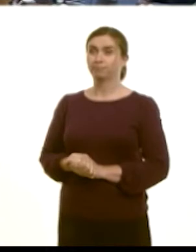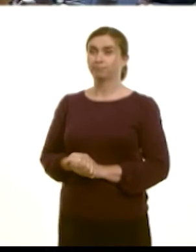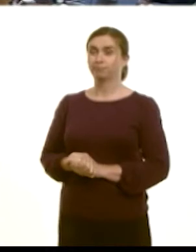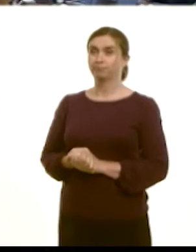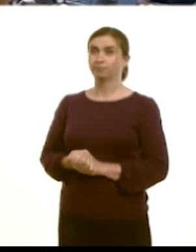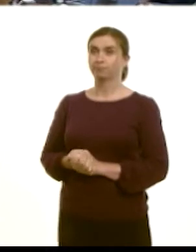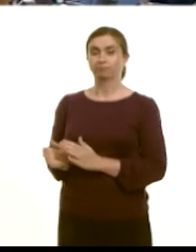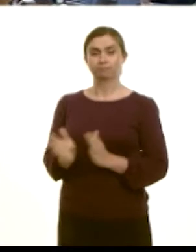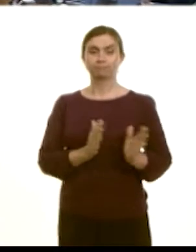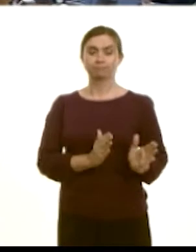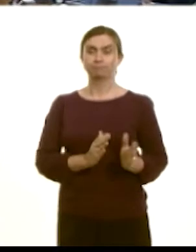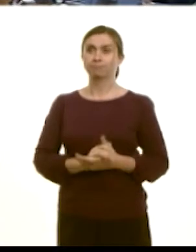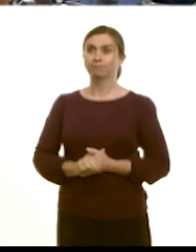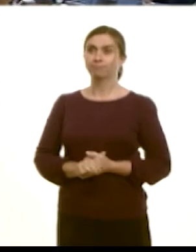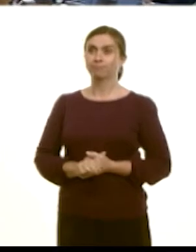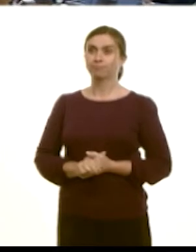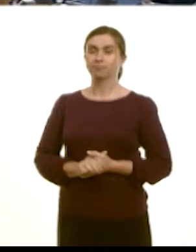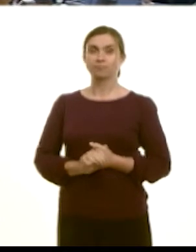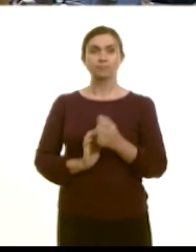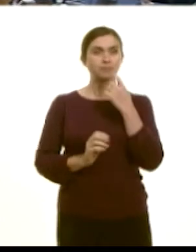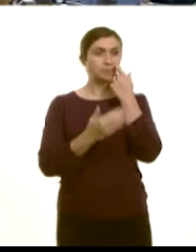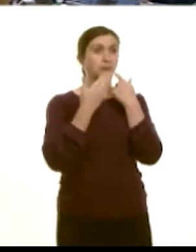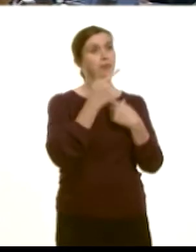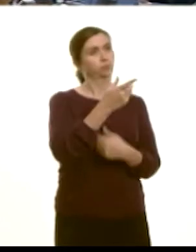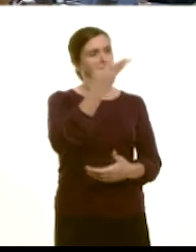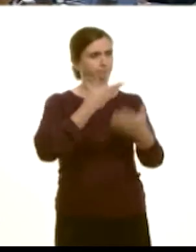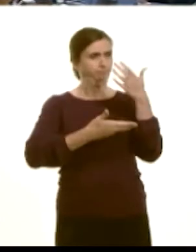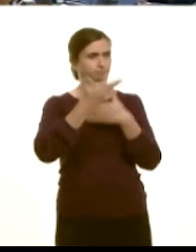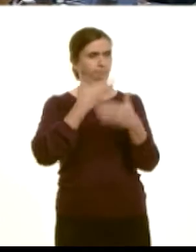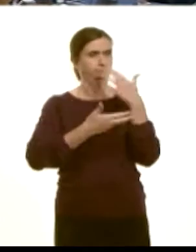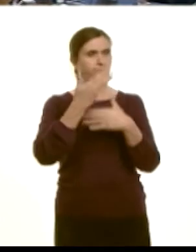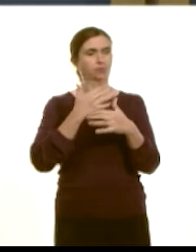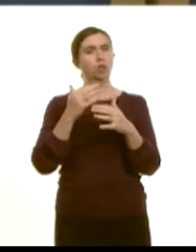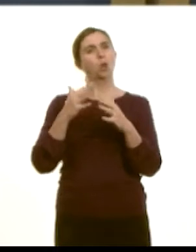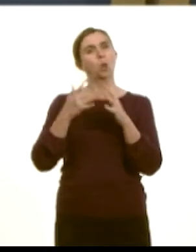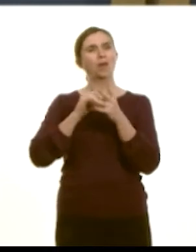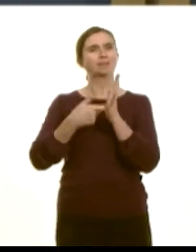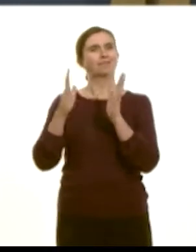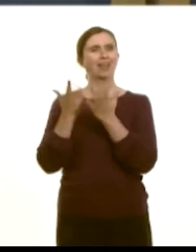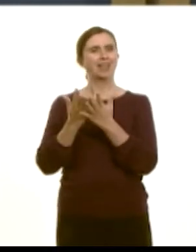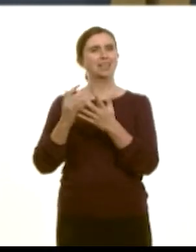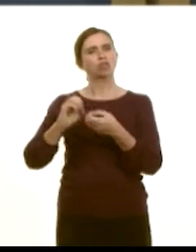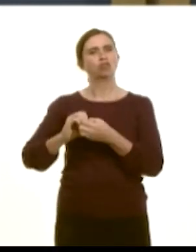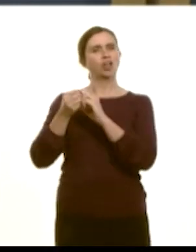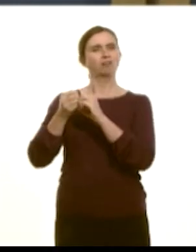Will the First Minister outline the achievements of the Western Valley Regeneration Area initiative